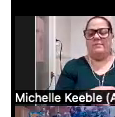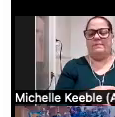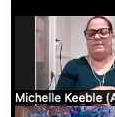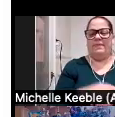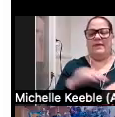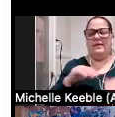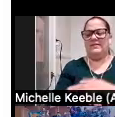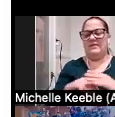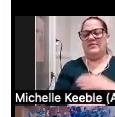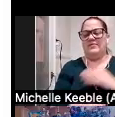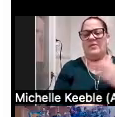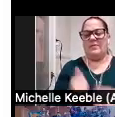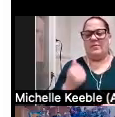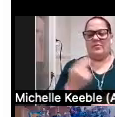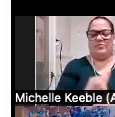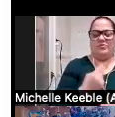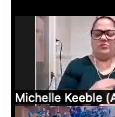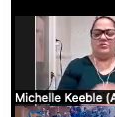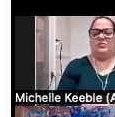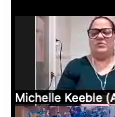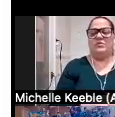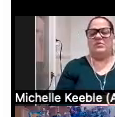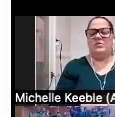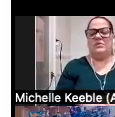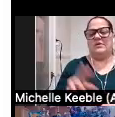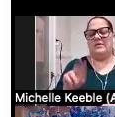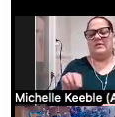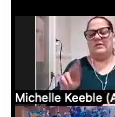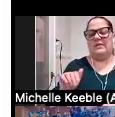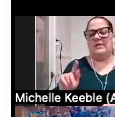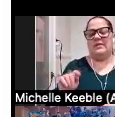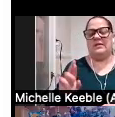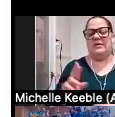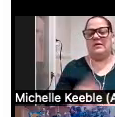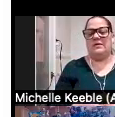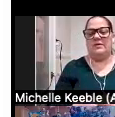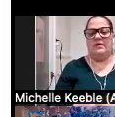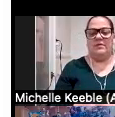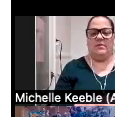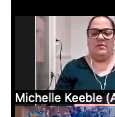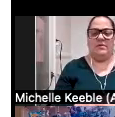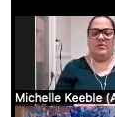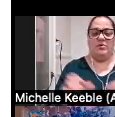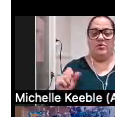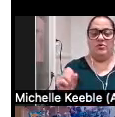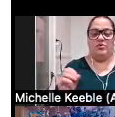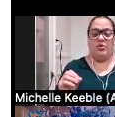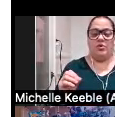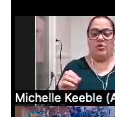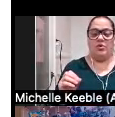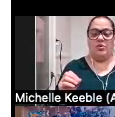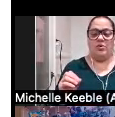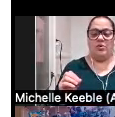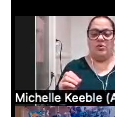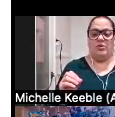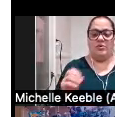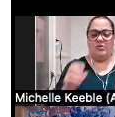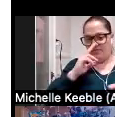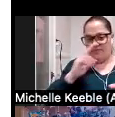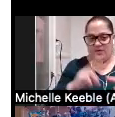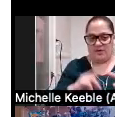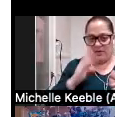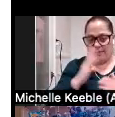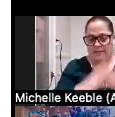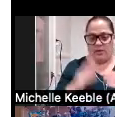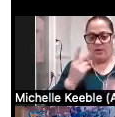for the most users. Natalie, so back to you. [NATALIE] This where the fun part is. Um tour